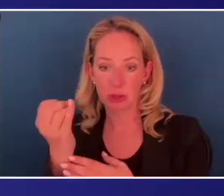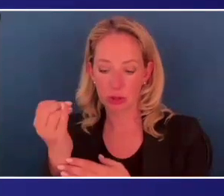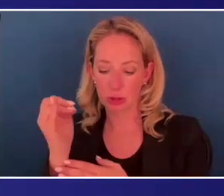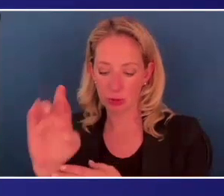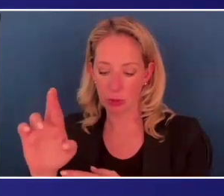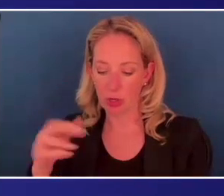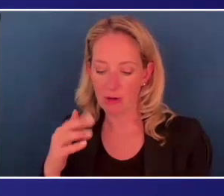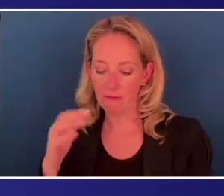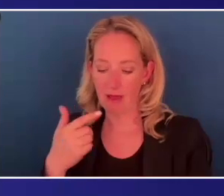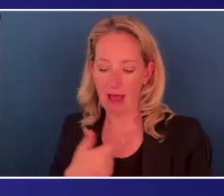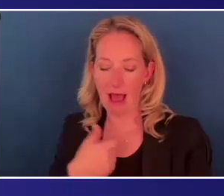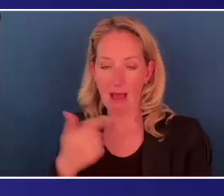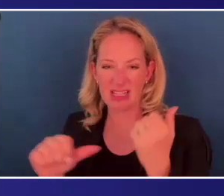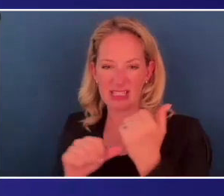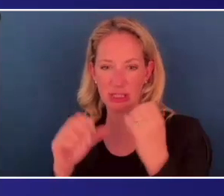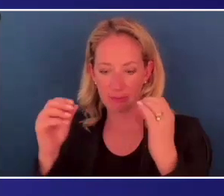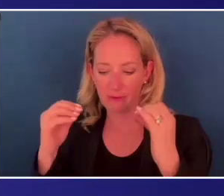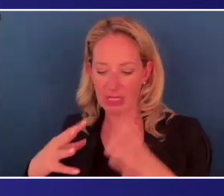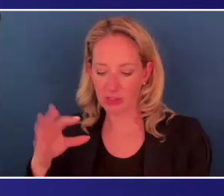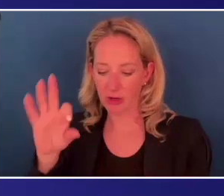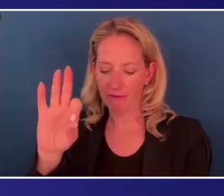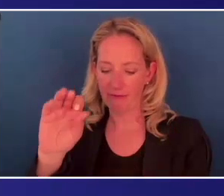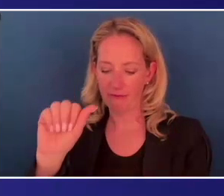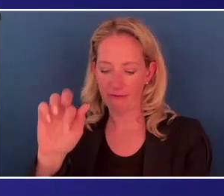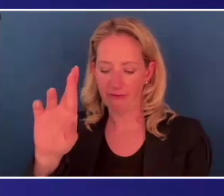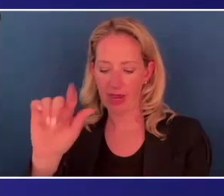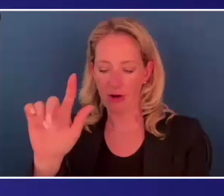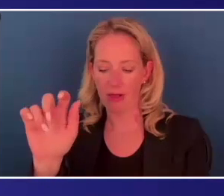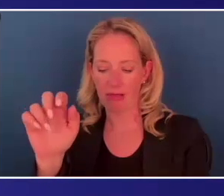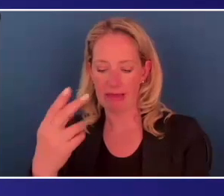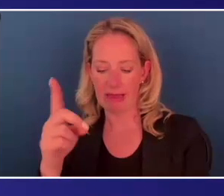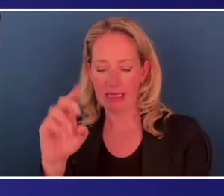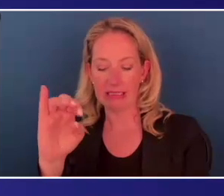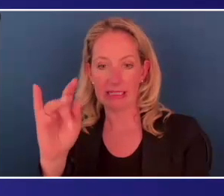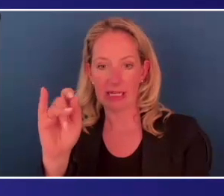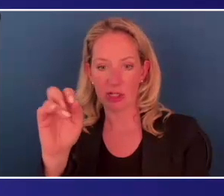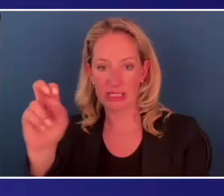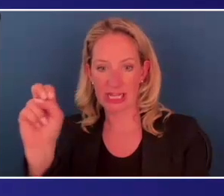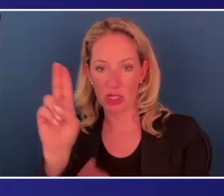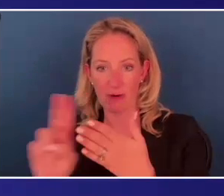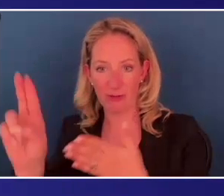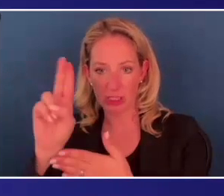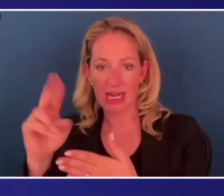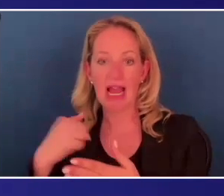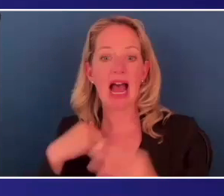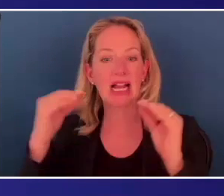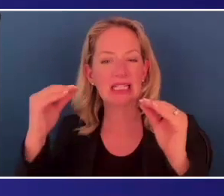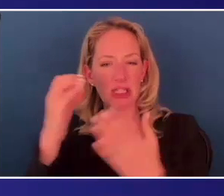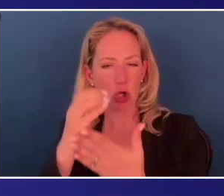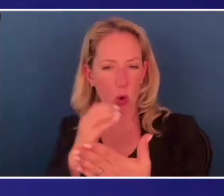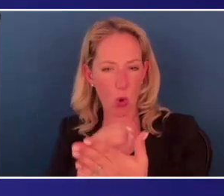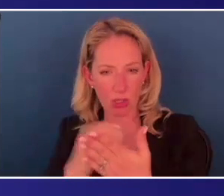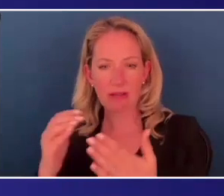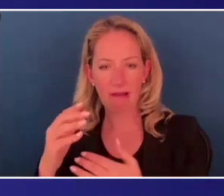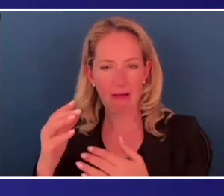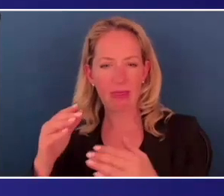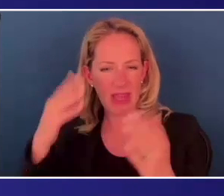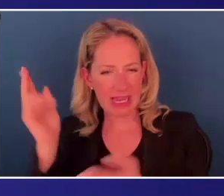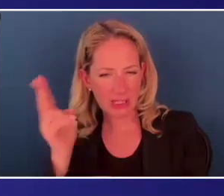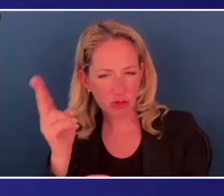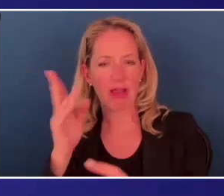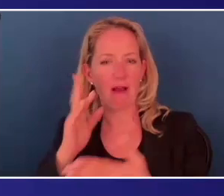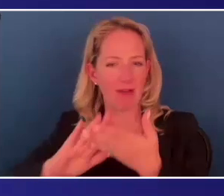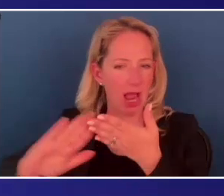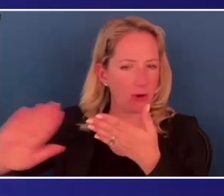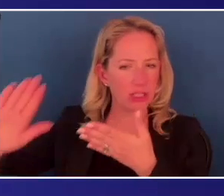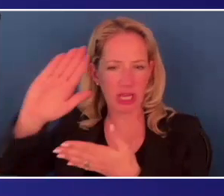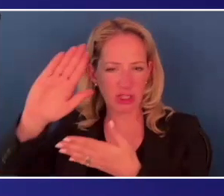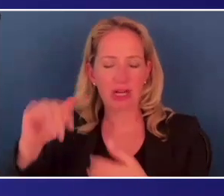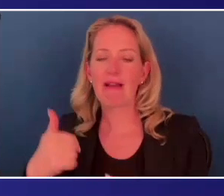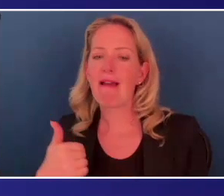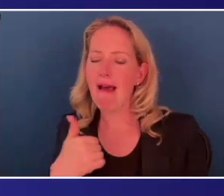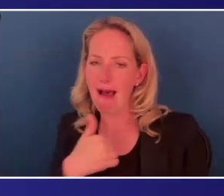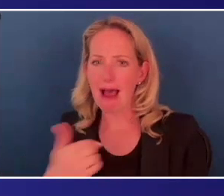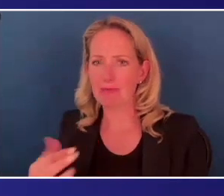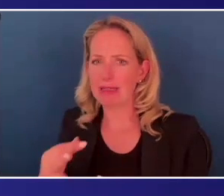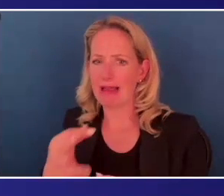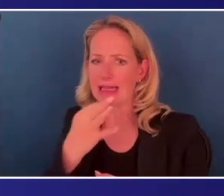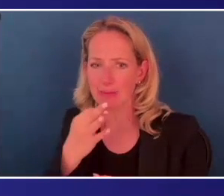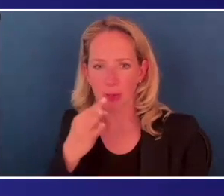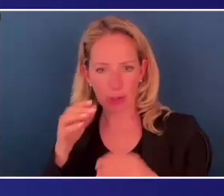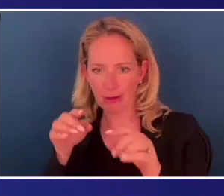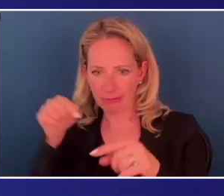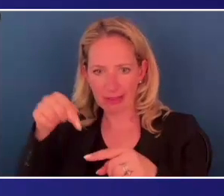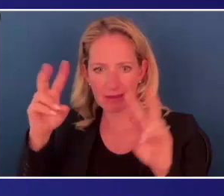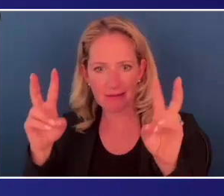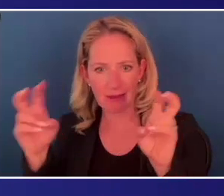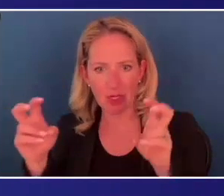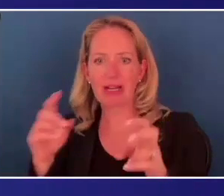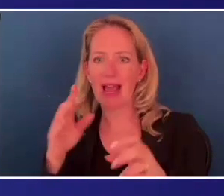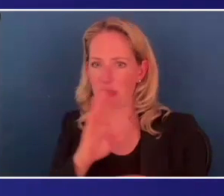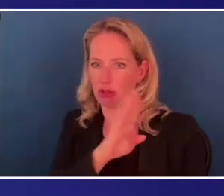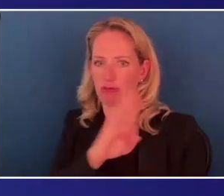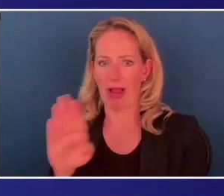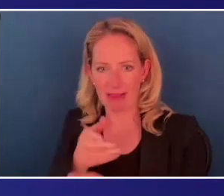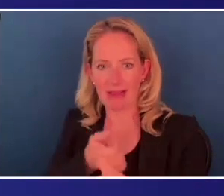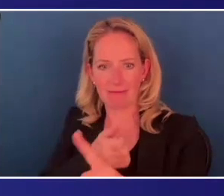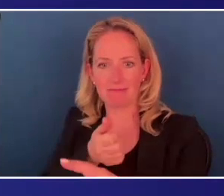That's really big it's the university I teach a course titled the history of higher education among others This makes me an expert on this subject matter directly impacted by the decisions of this government entity and the current administration.